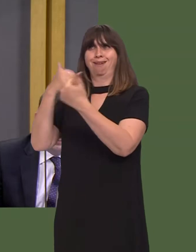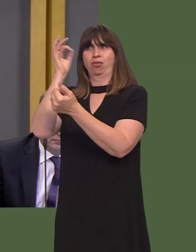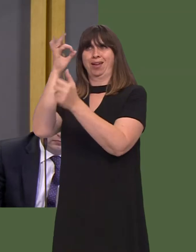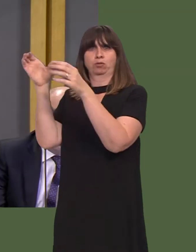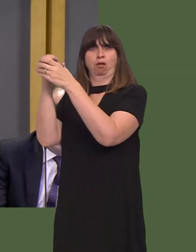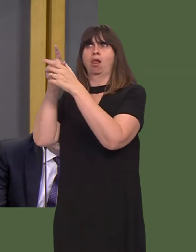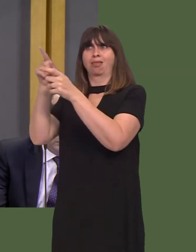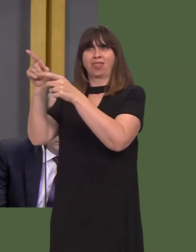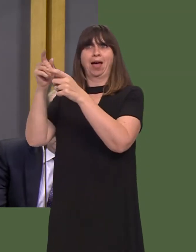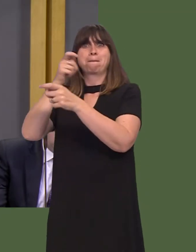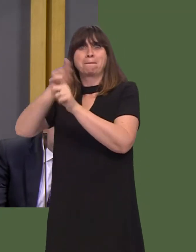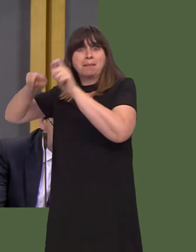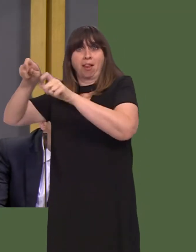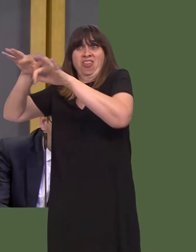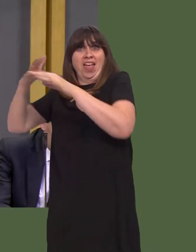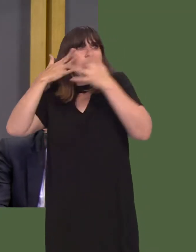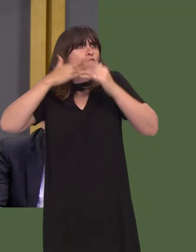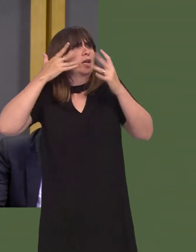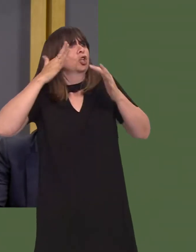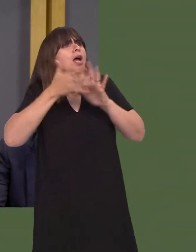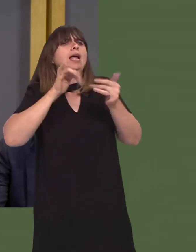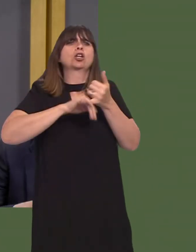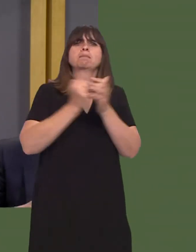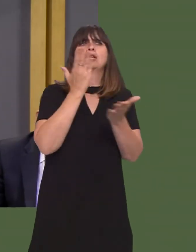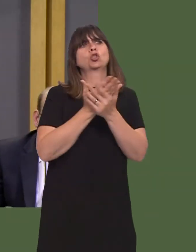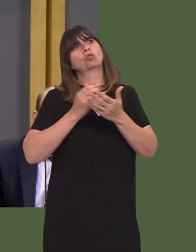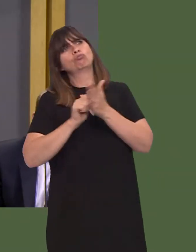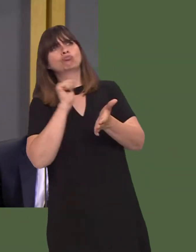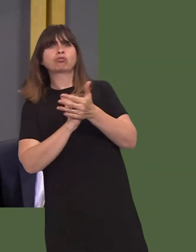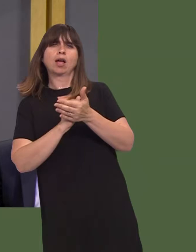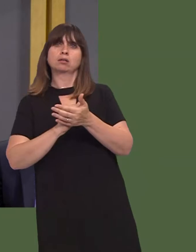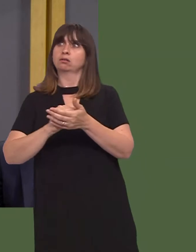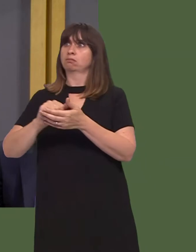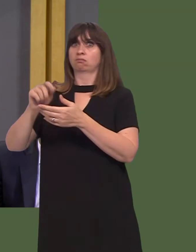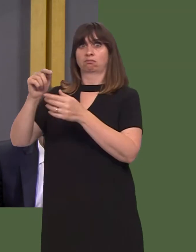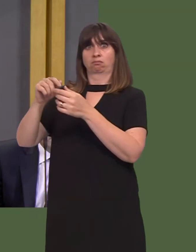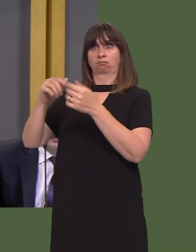hands of local people to monitor how their NHS services are working, and, for example,